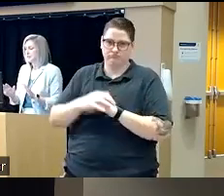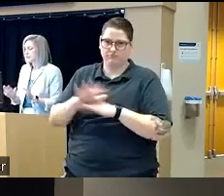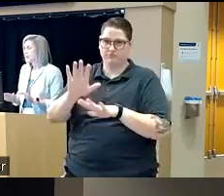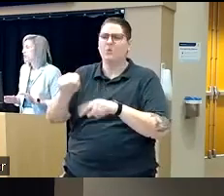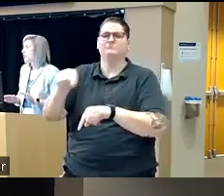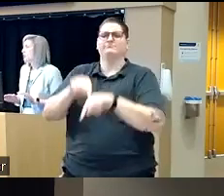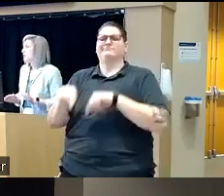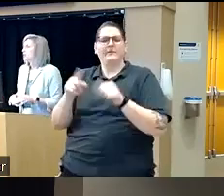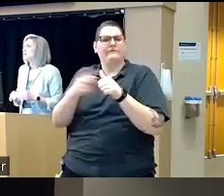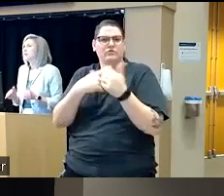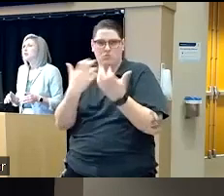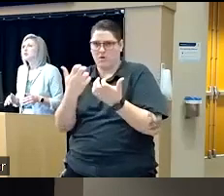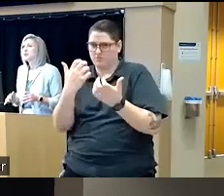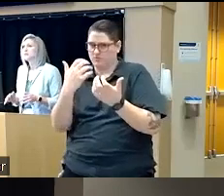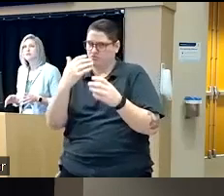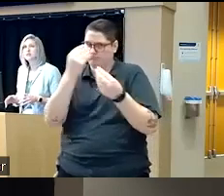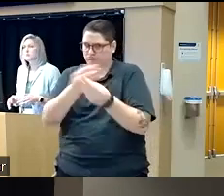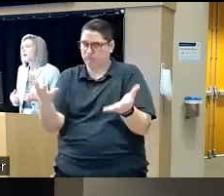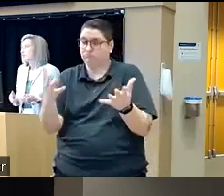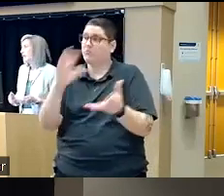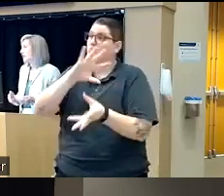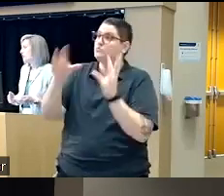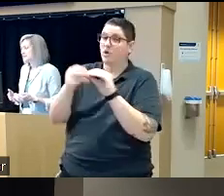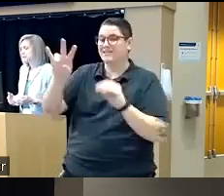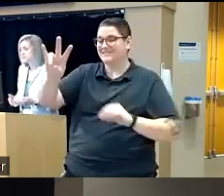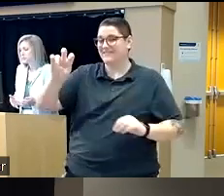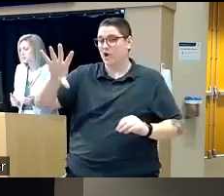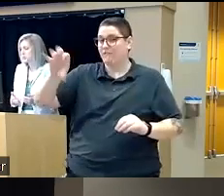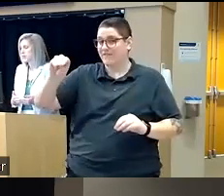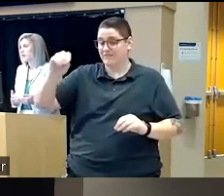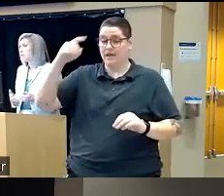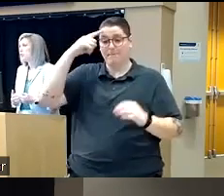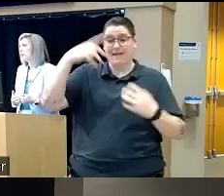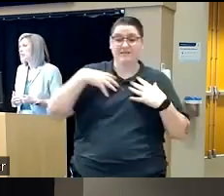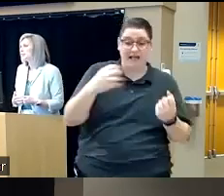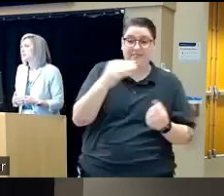this I just also want to note that there were 750 mental health and substance use disorder employees